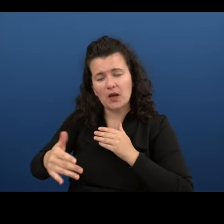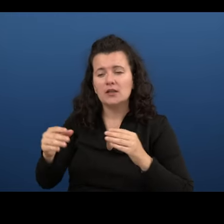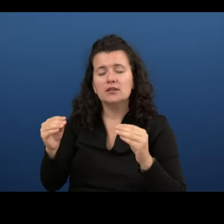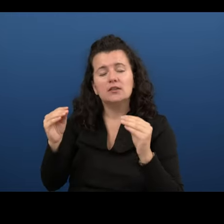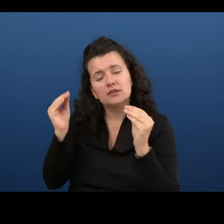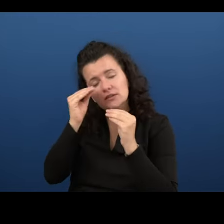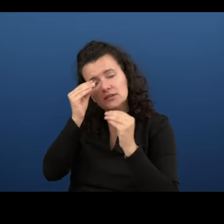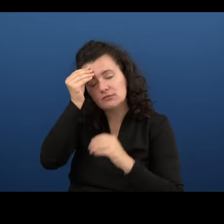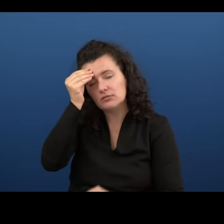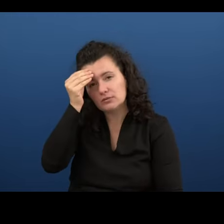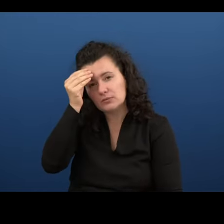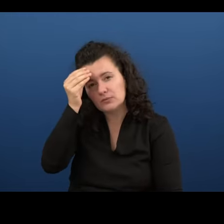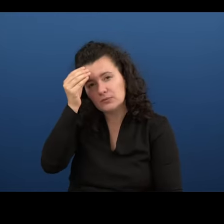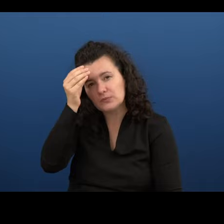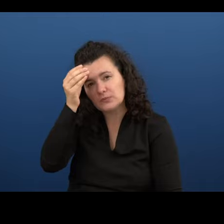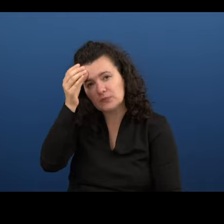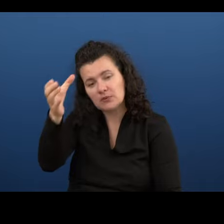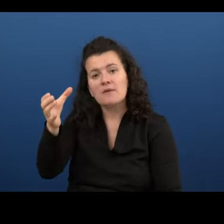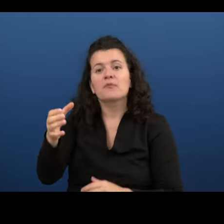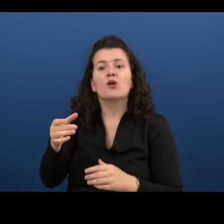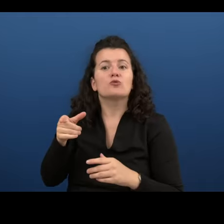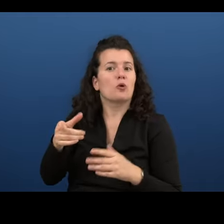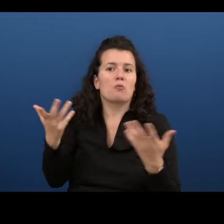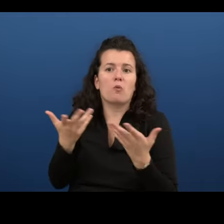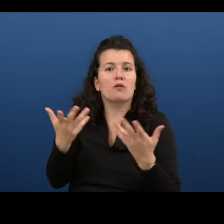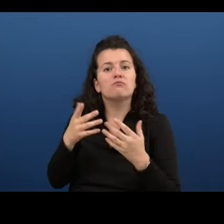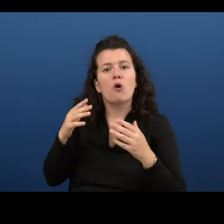and other organizations need. 14:27:33 And we have done.